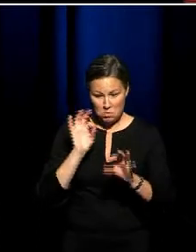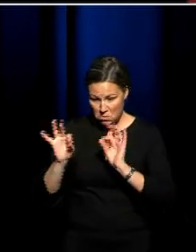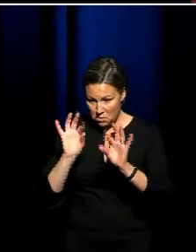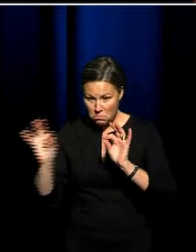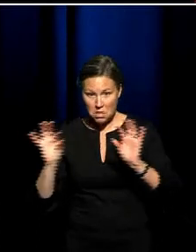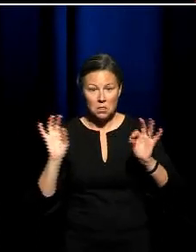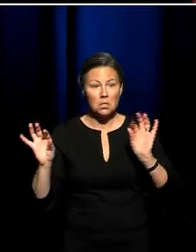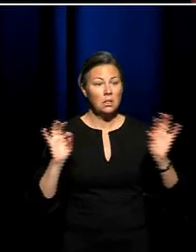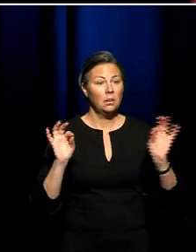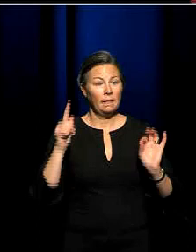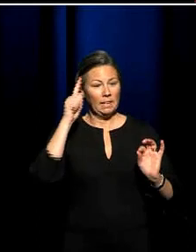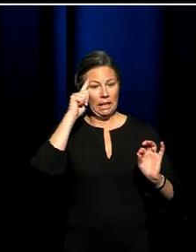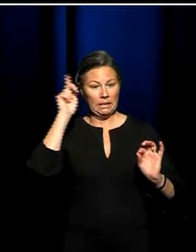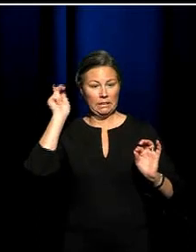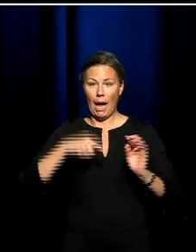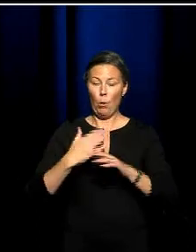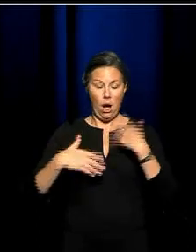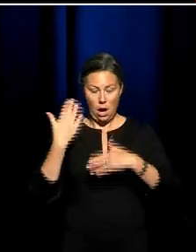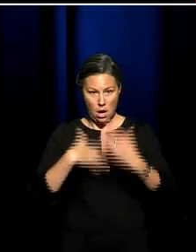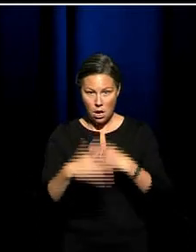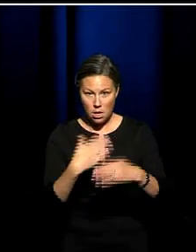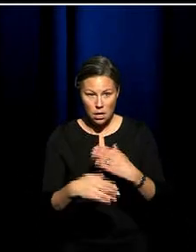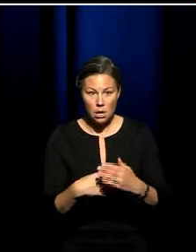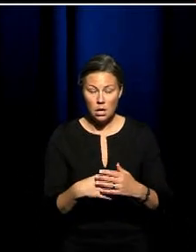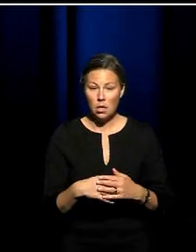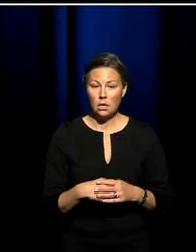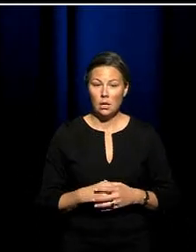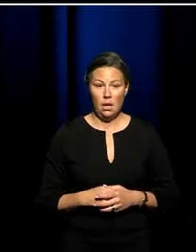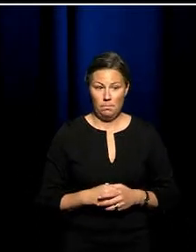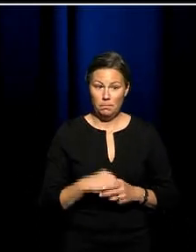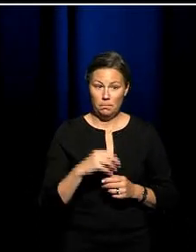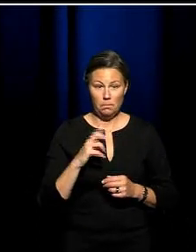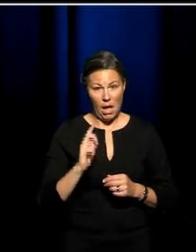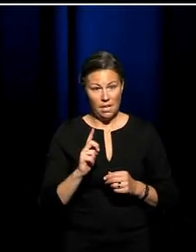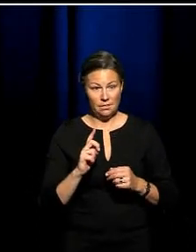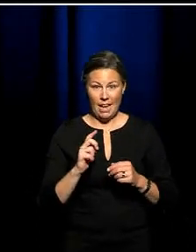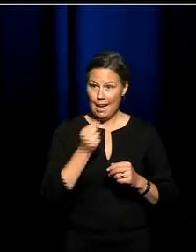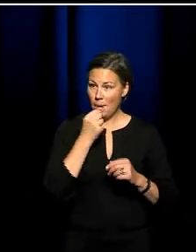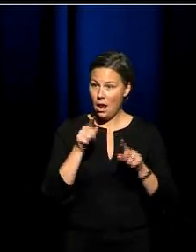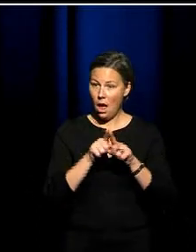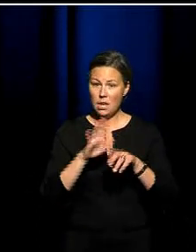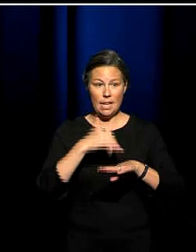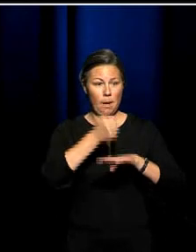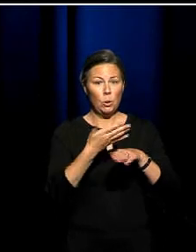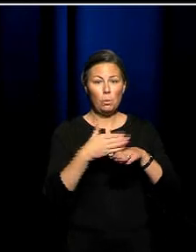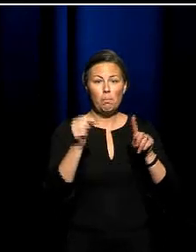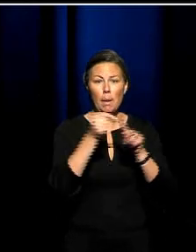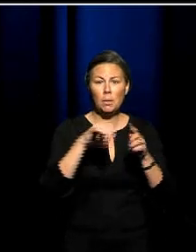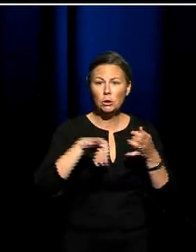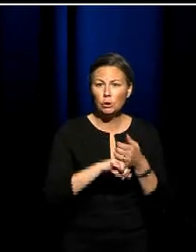work immediately. In fact, getting a Royal Commission underway is very much like setting up a new and very large organisation almost from scratch